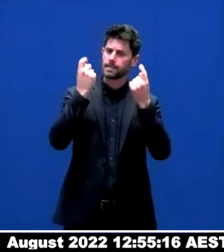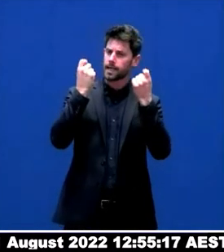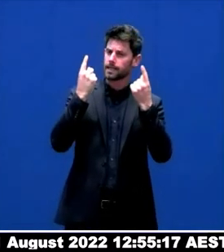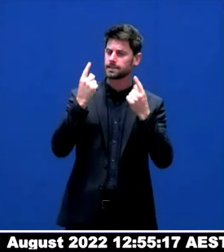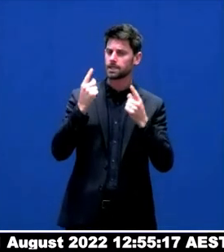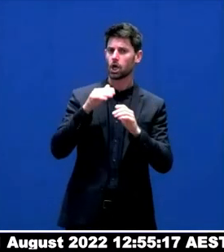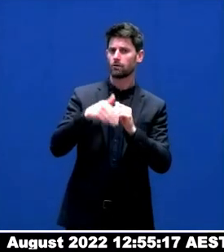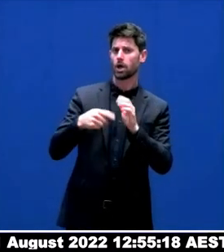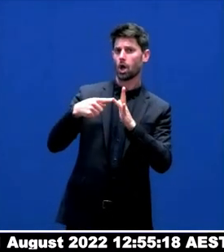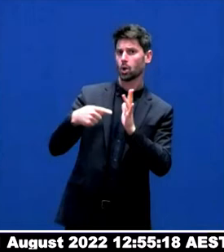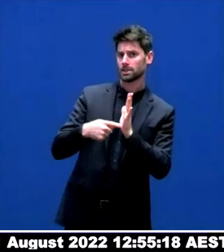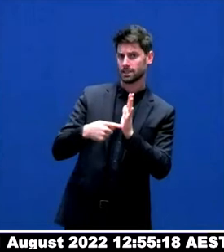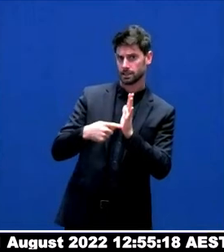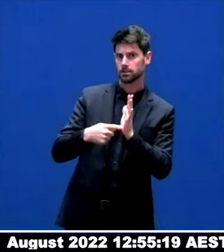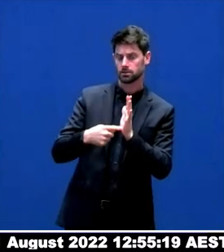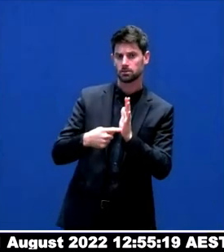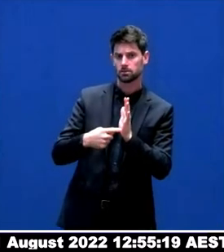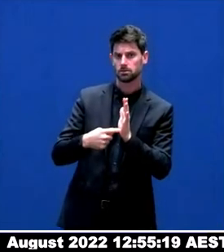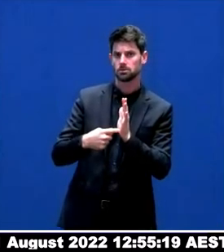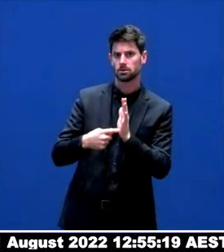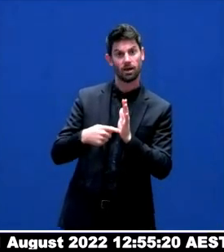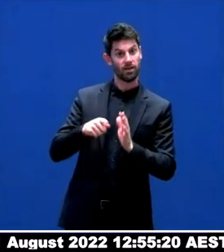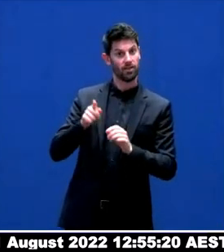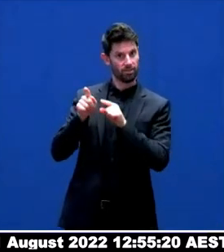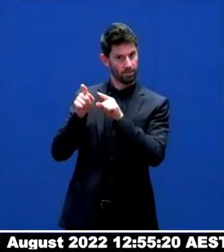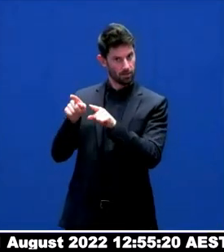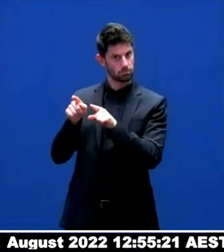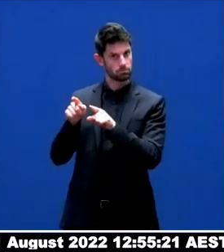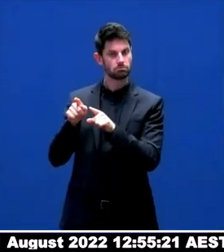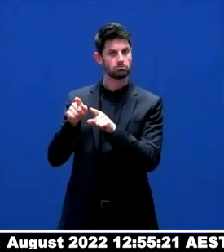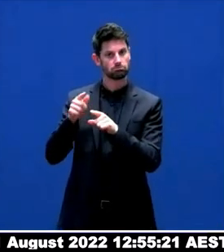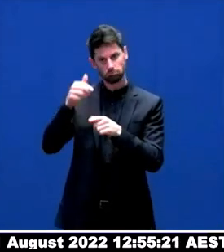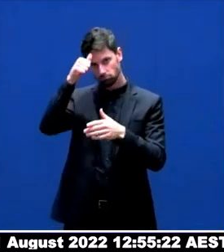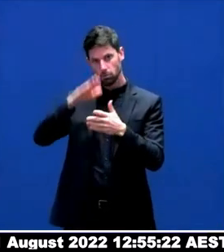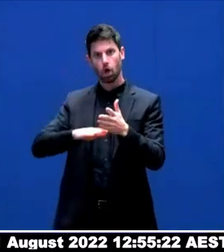occupational therapist, is that they work around fine and gross motor skills.